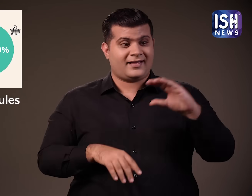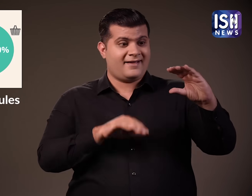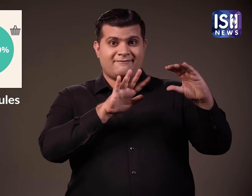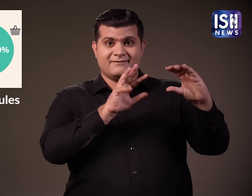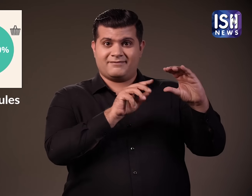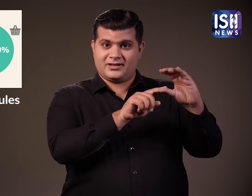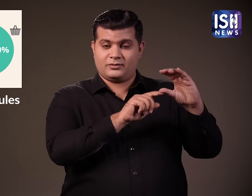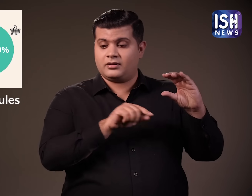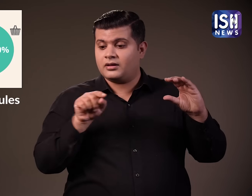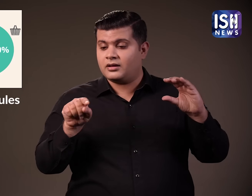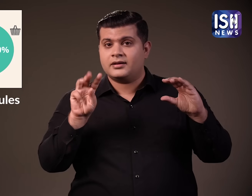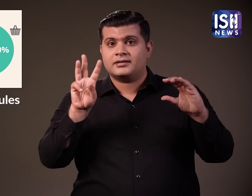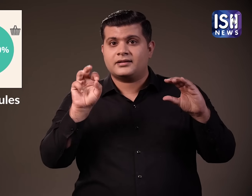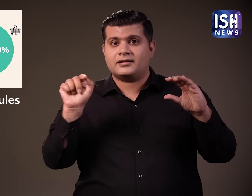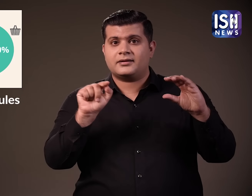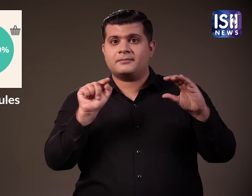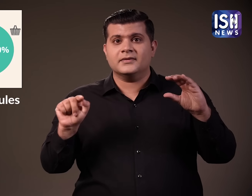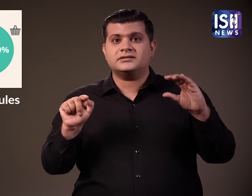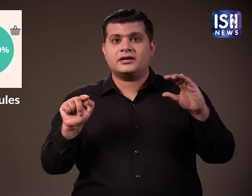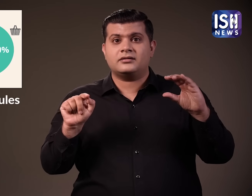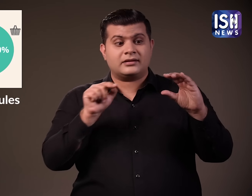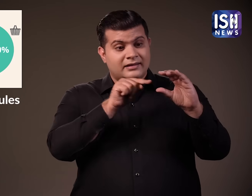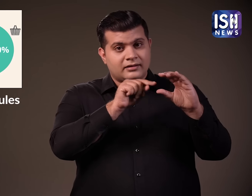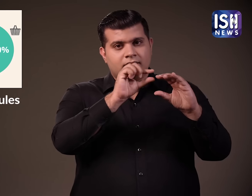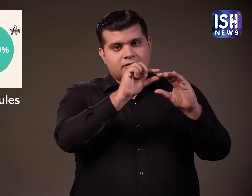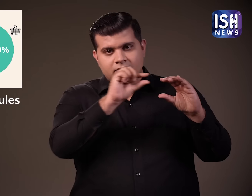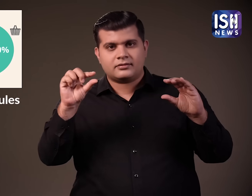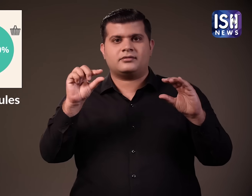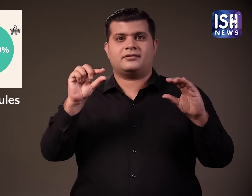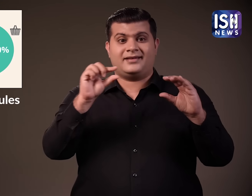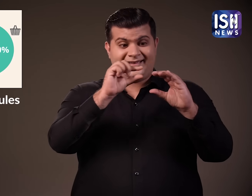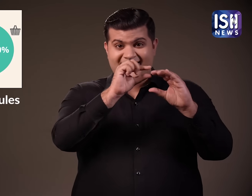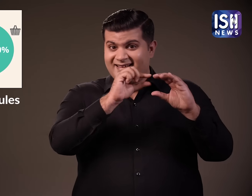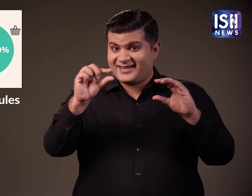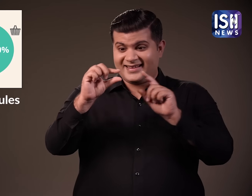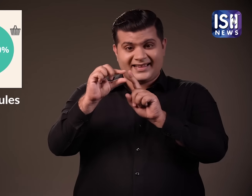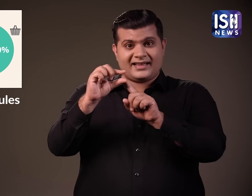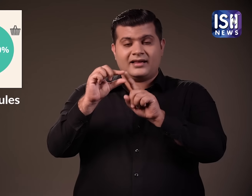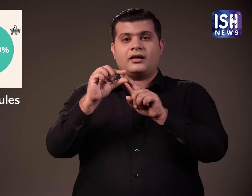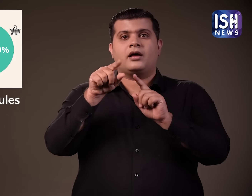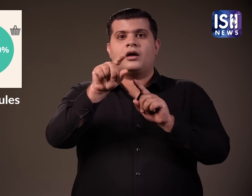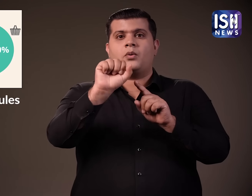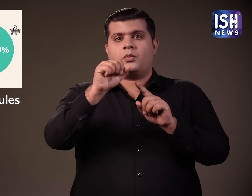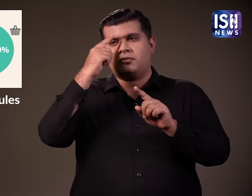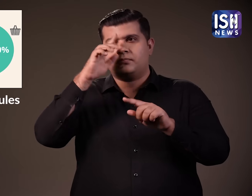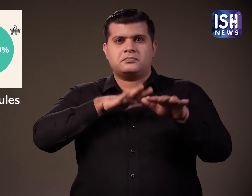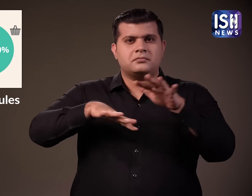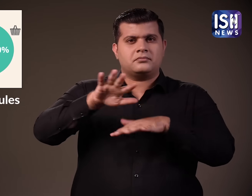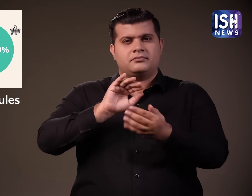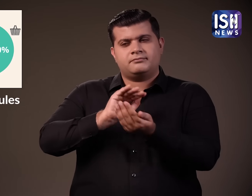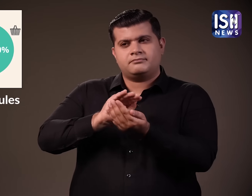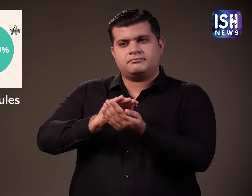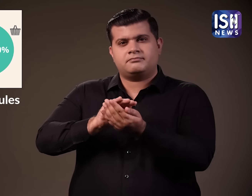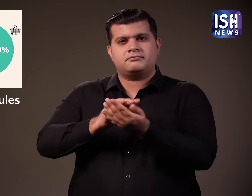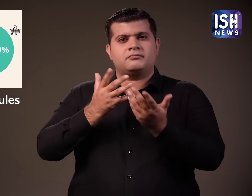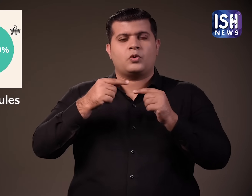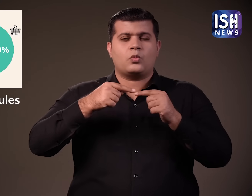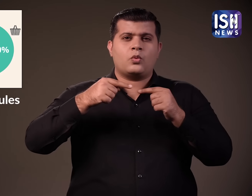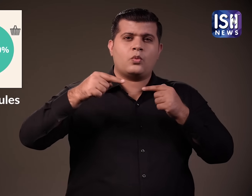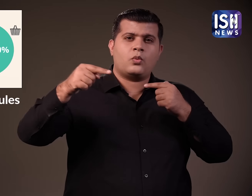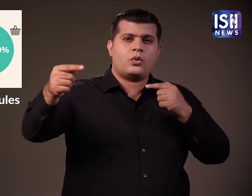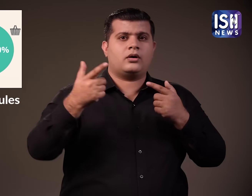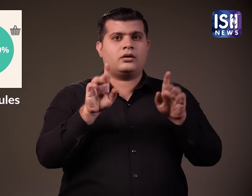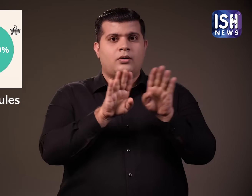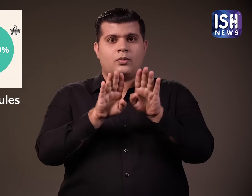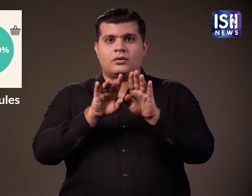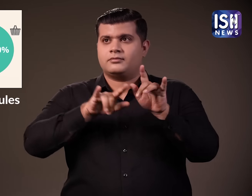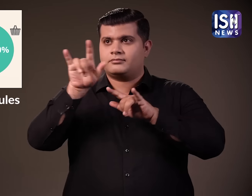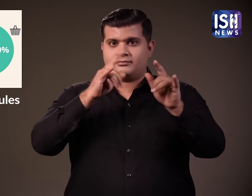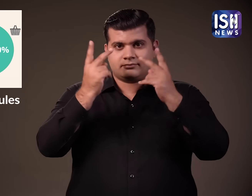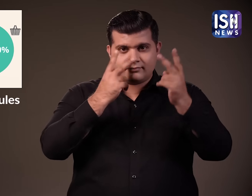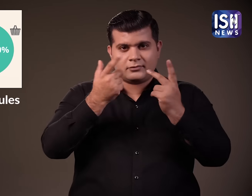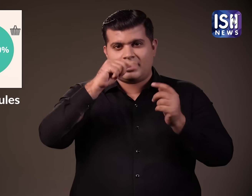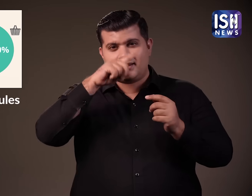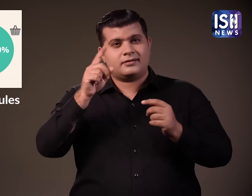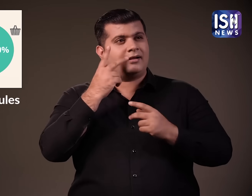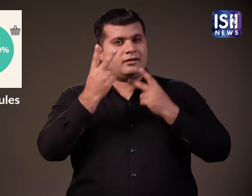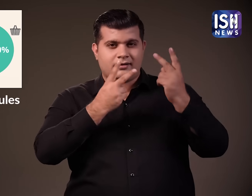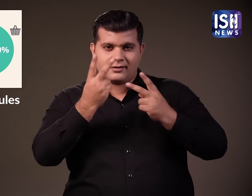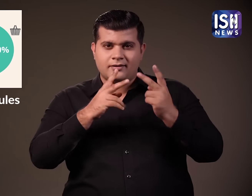You will have ₹5,000 remaining. 30% should be allocated for long term goals & desires like vacation